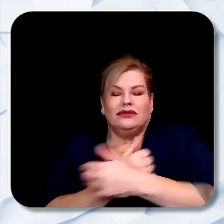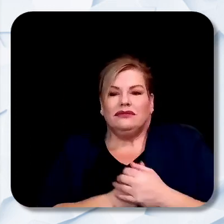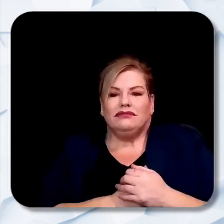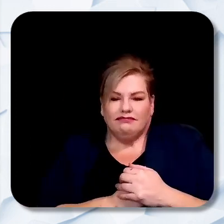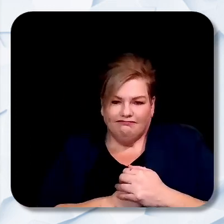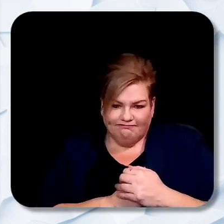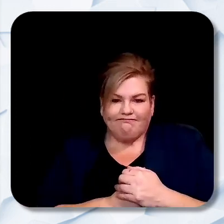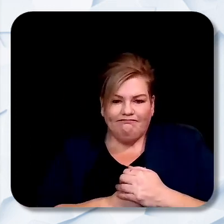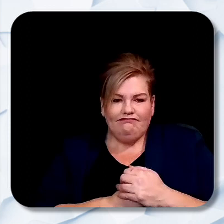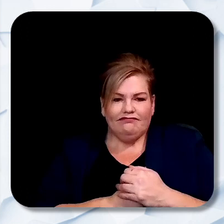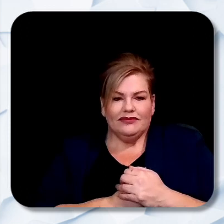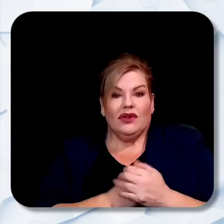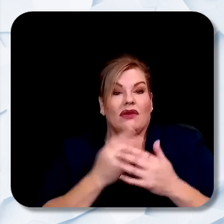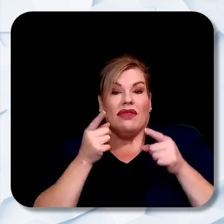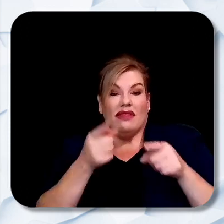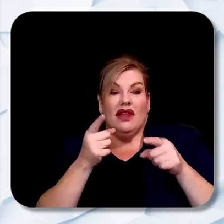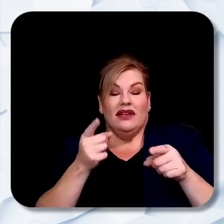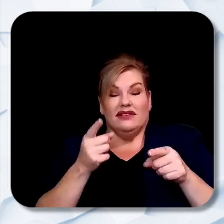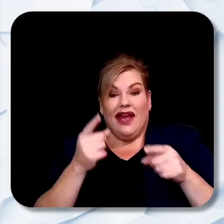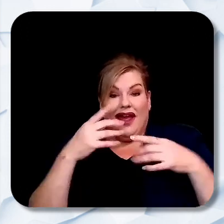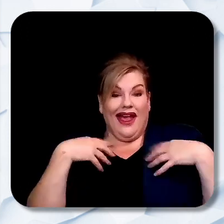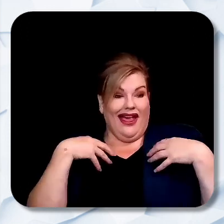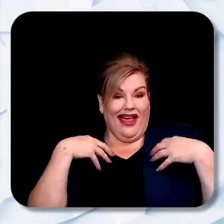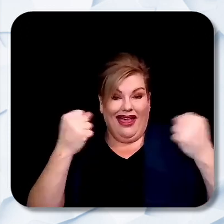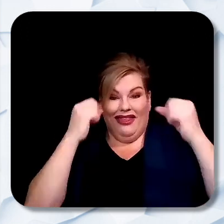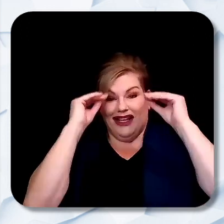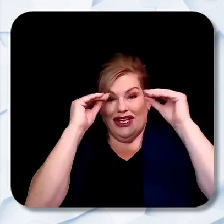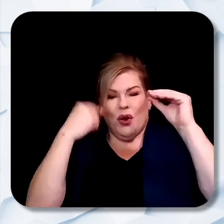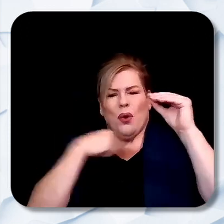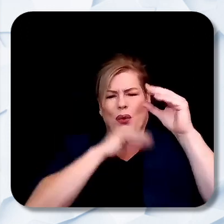wonderful thing and the opportunity with health education is, we teach students skills across all